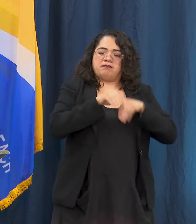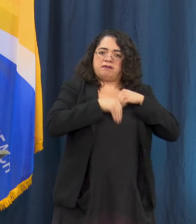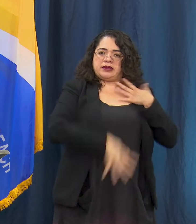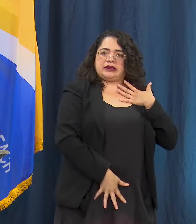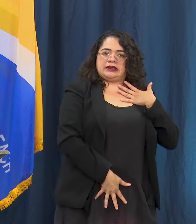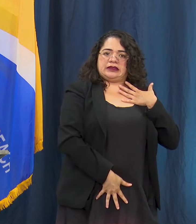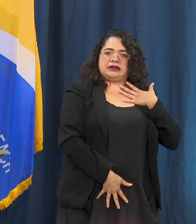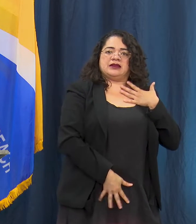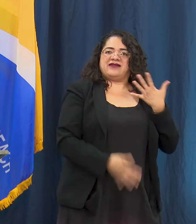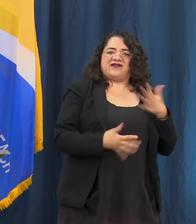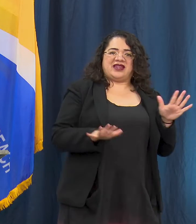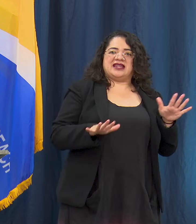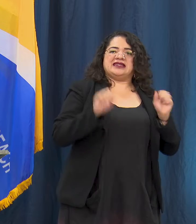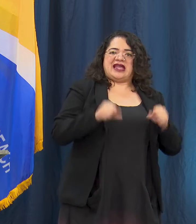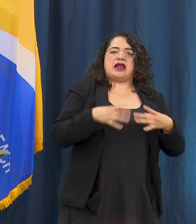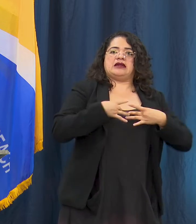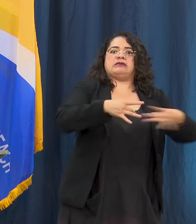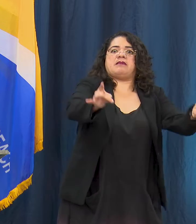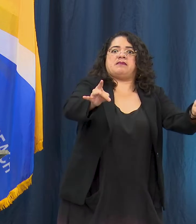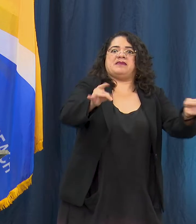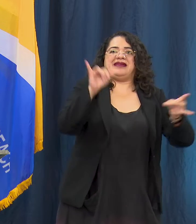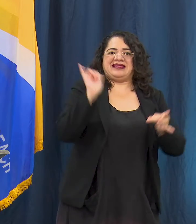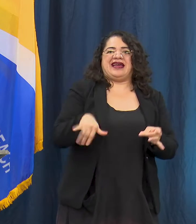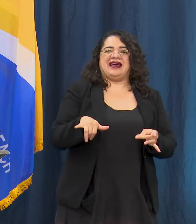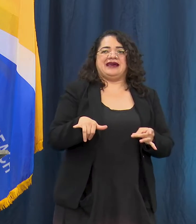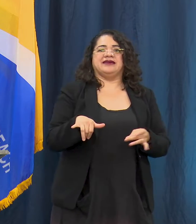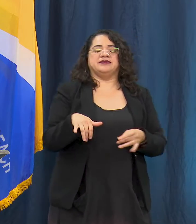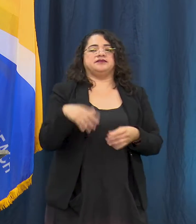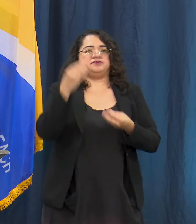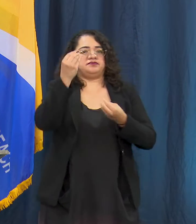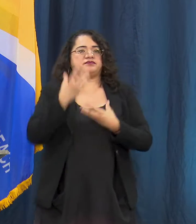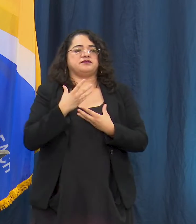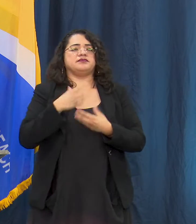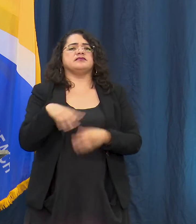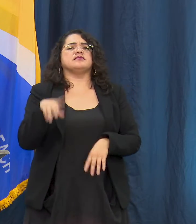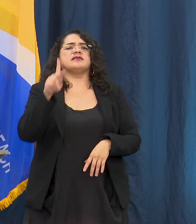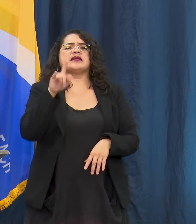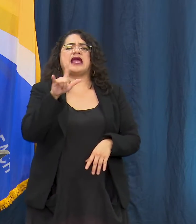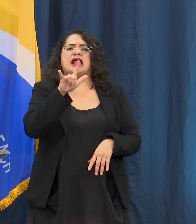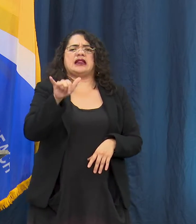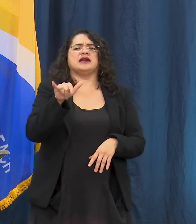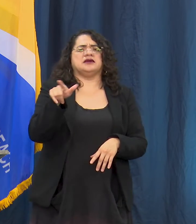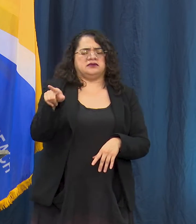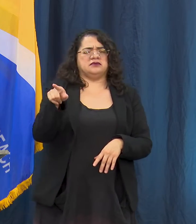few days later. Kelly, while I have you there, we have a question from Facebook that I